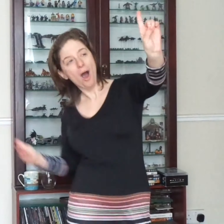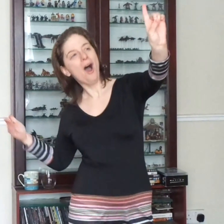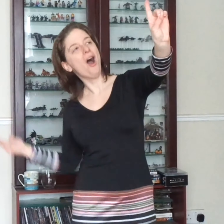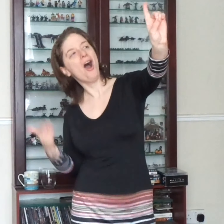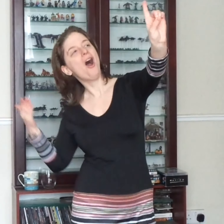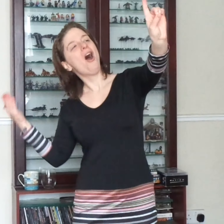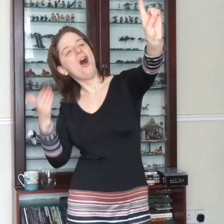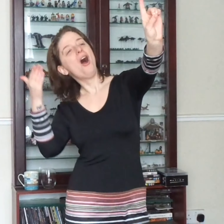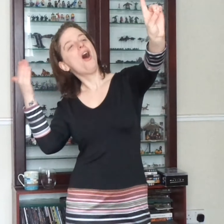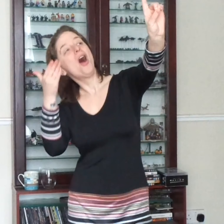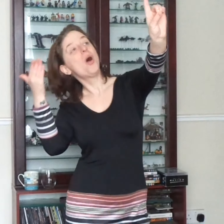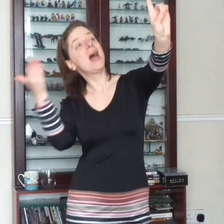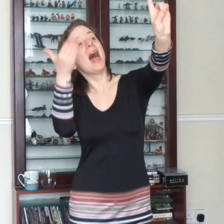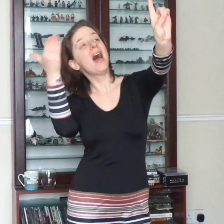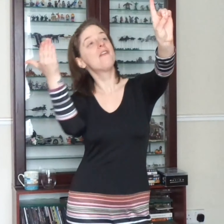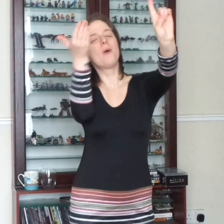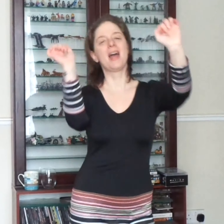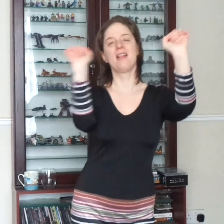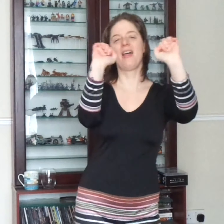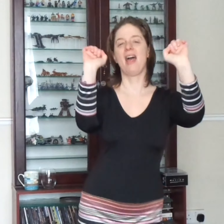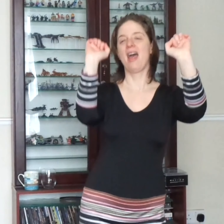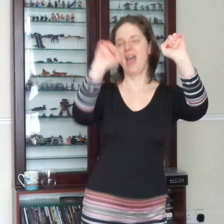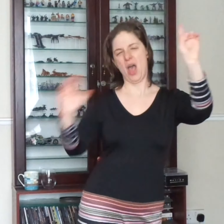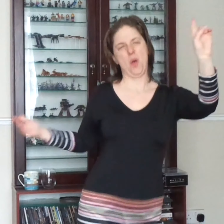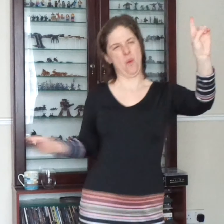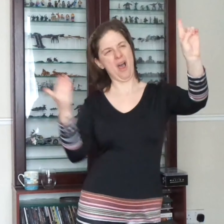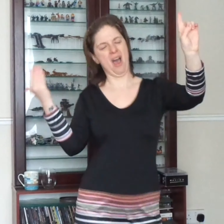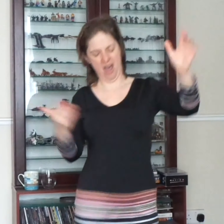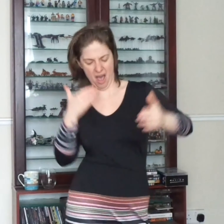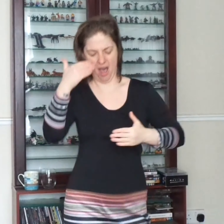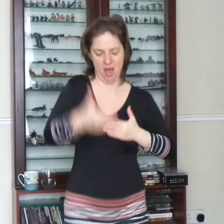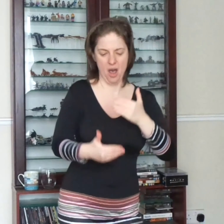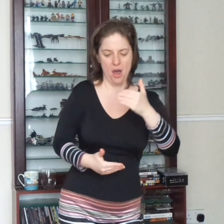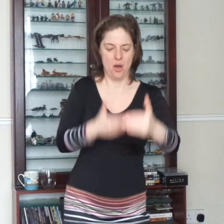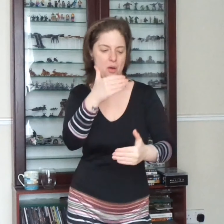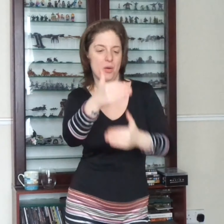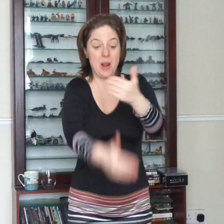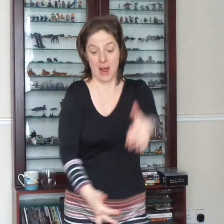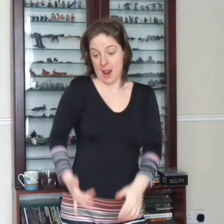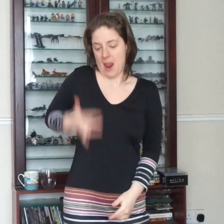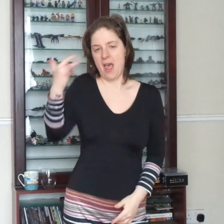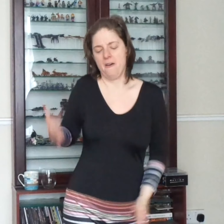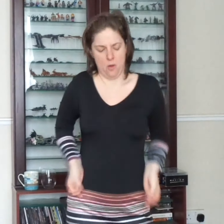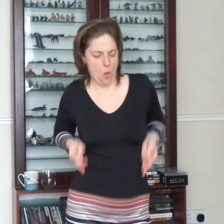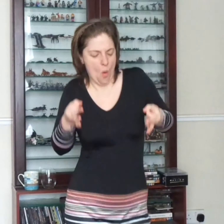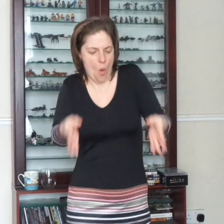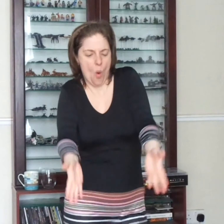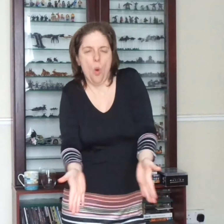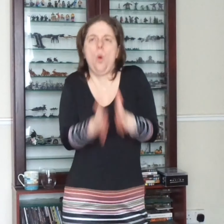Whoa, we're half-way there Whoa, livin' on a prayer